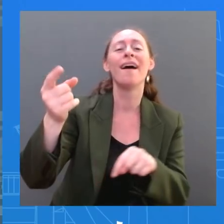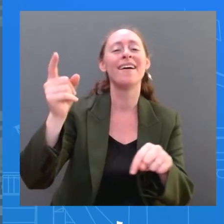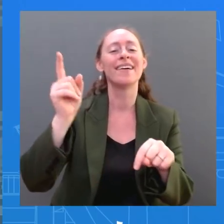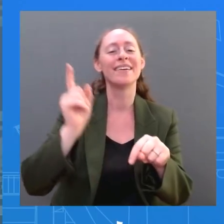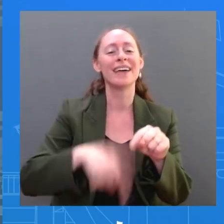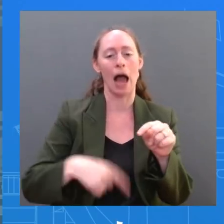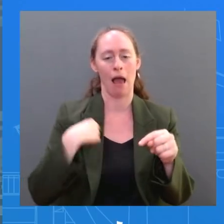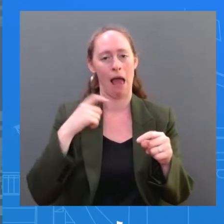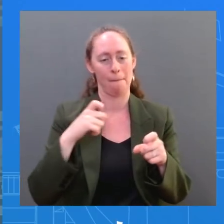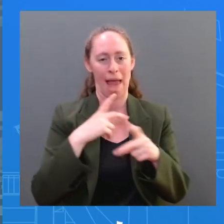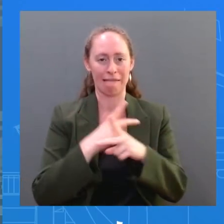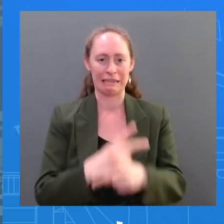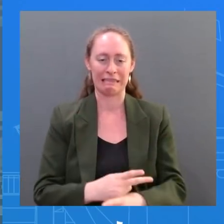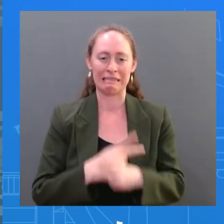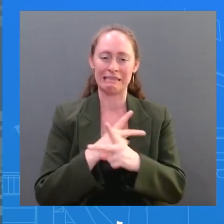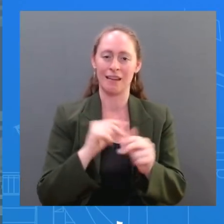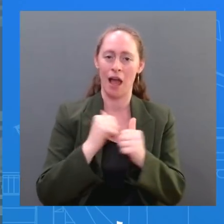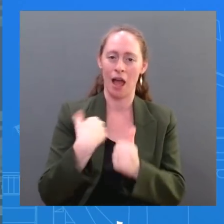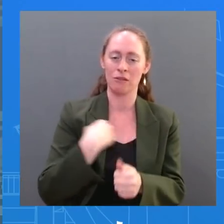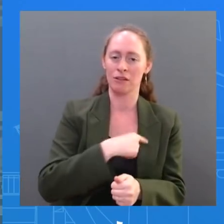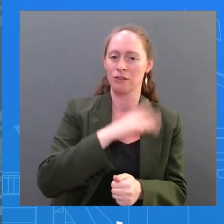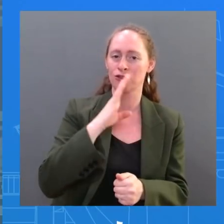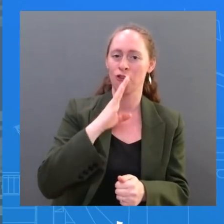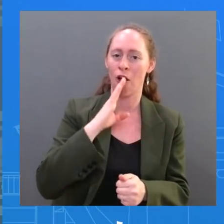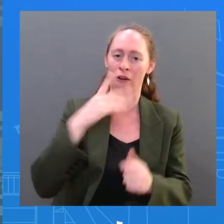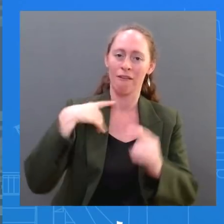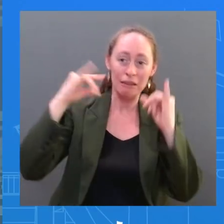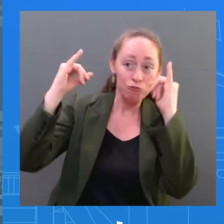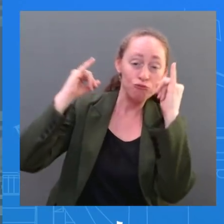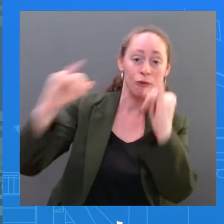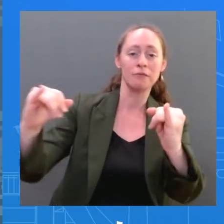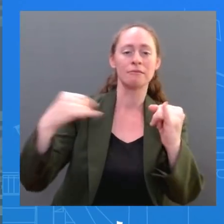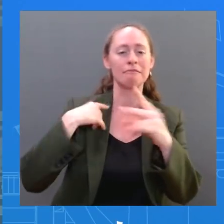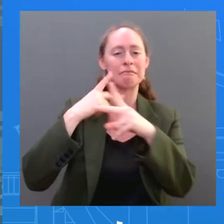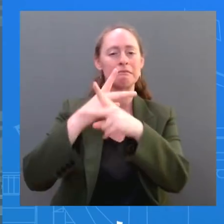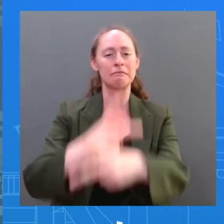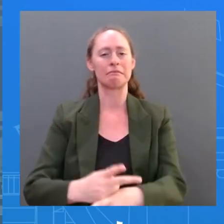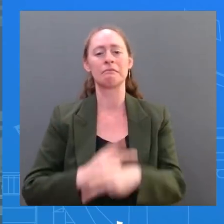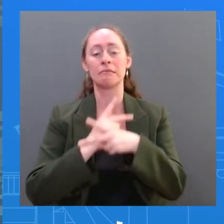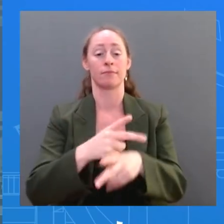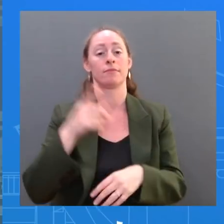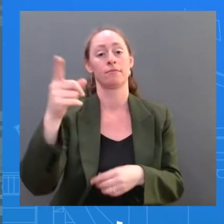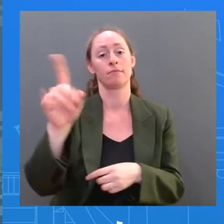But what I believe the Federal Trade Commission is looking to do